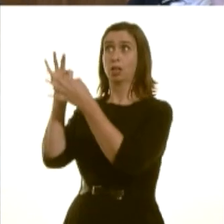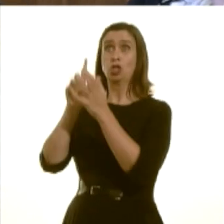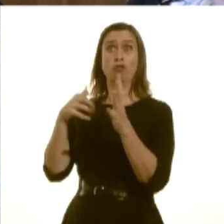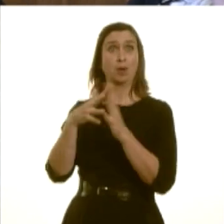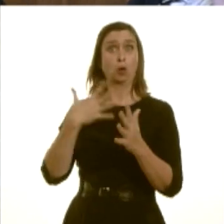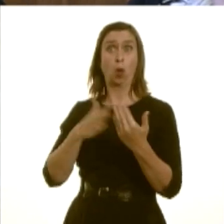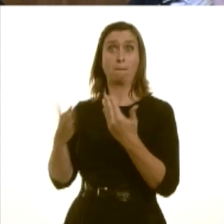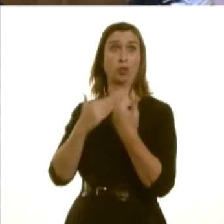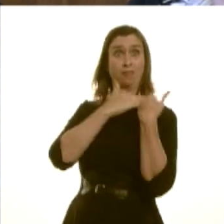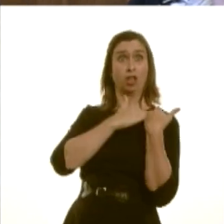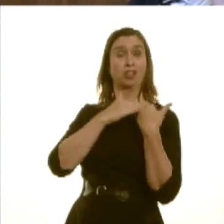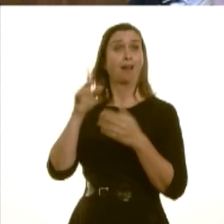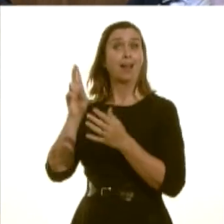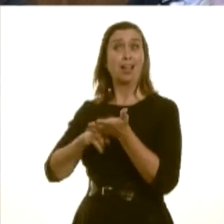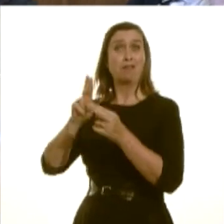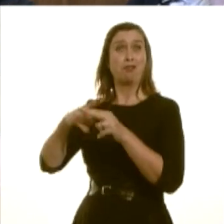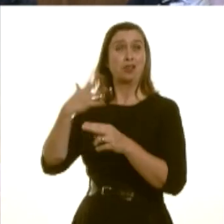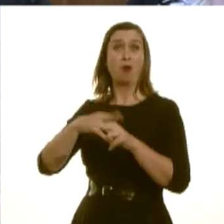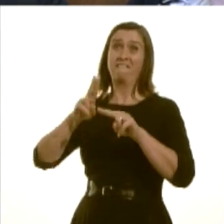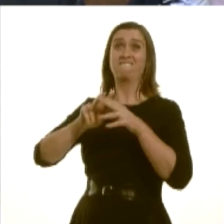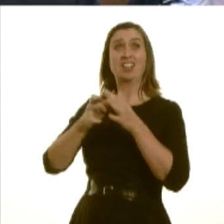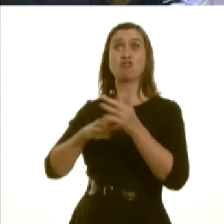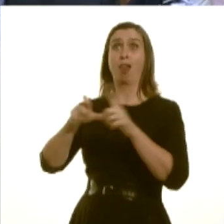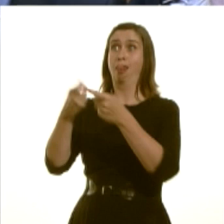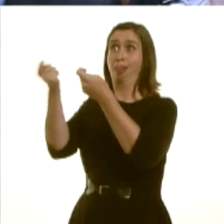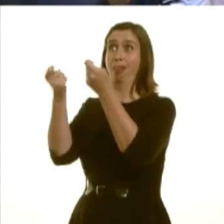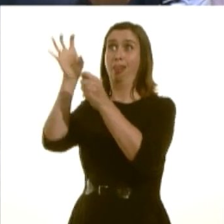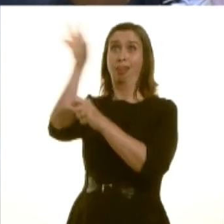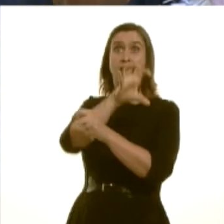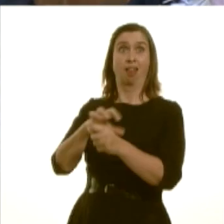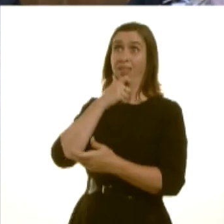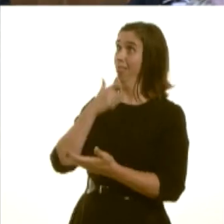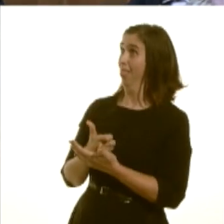Nigel Farage called for a federal UK. That shows how far we have come in terms of the